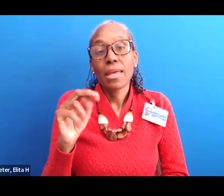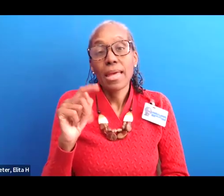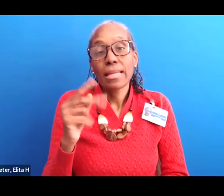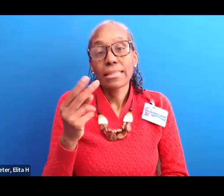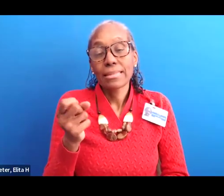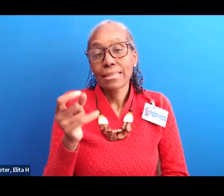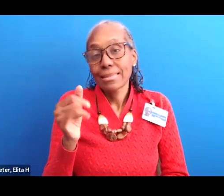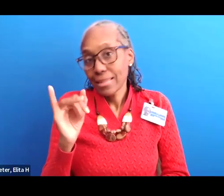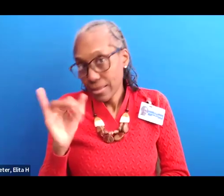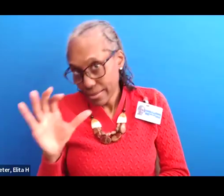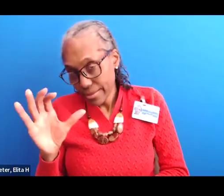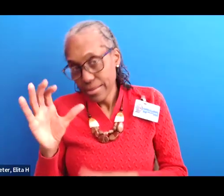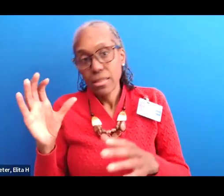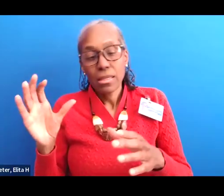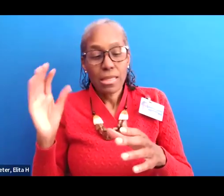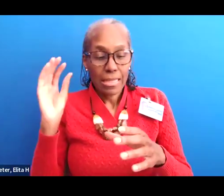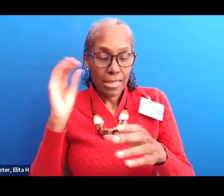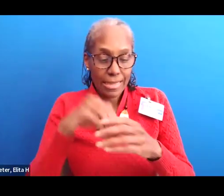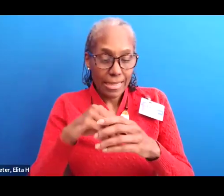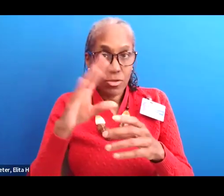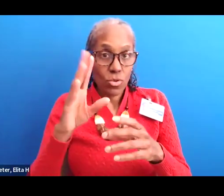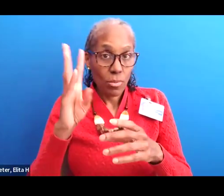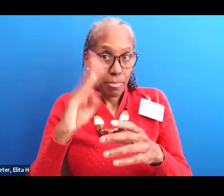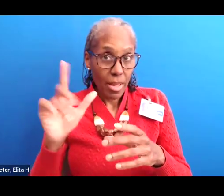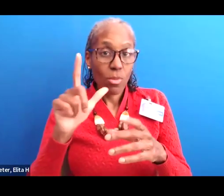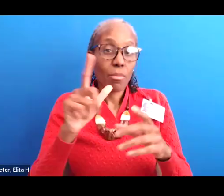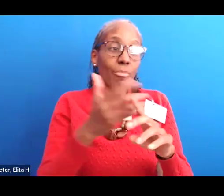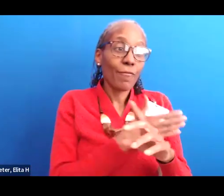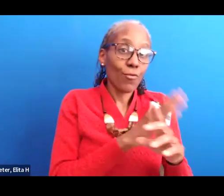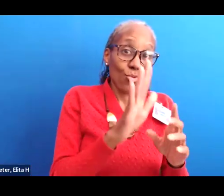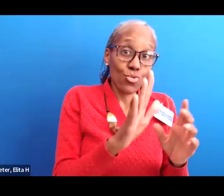bowel before you do your bowel program that might relax that tone.